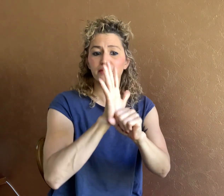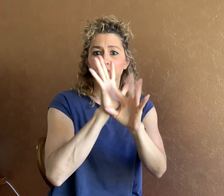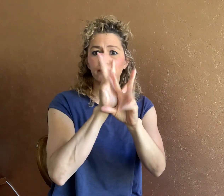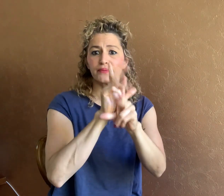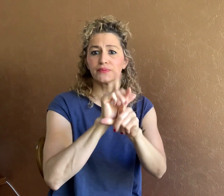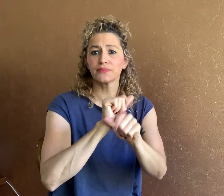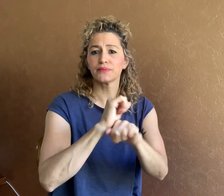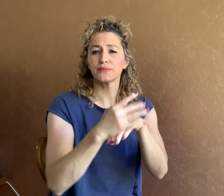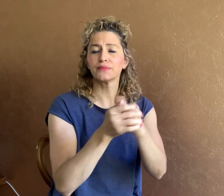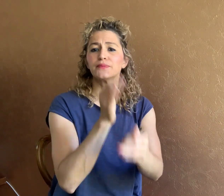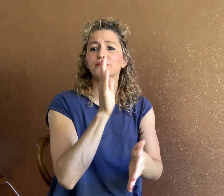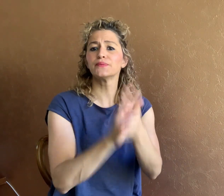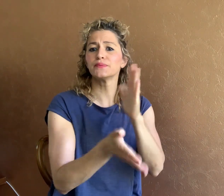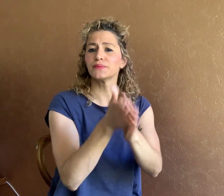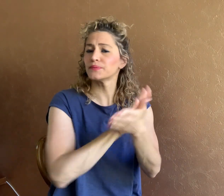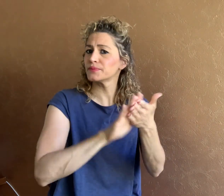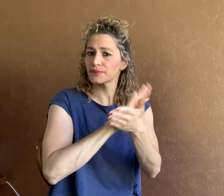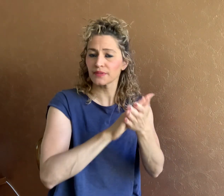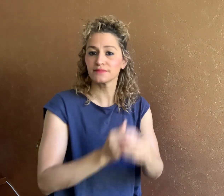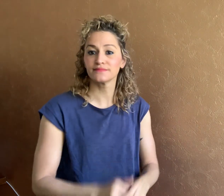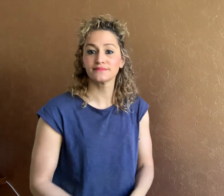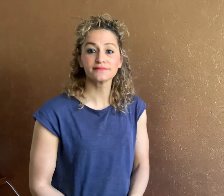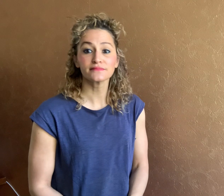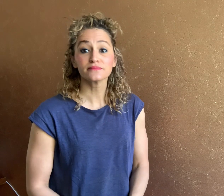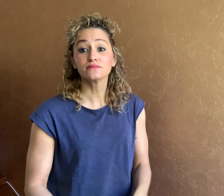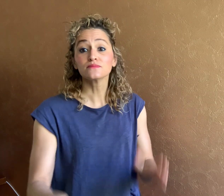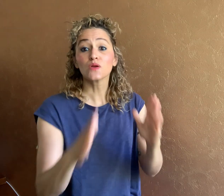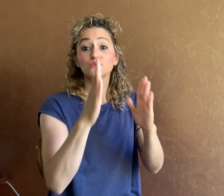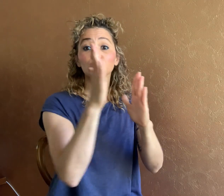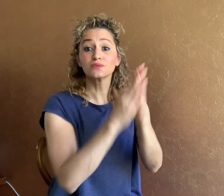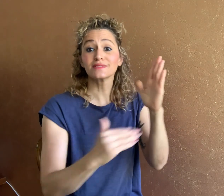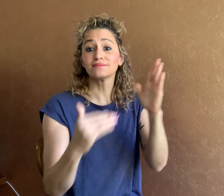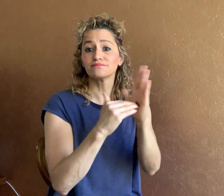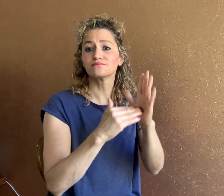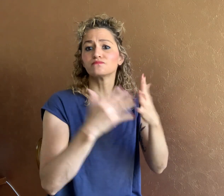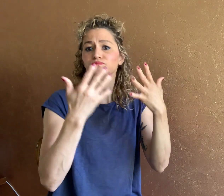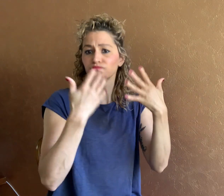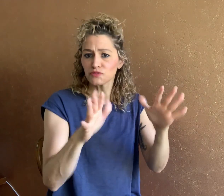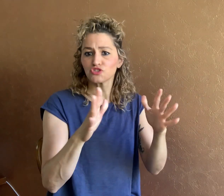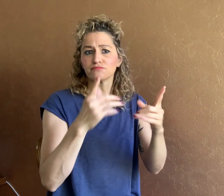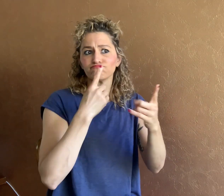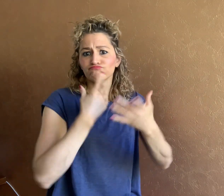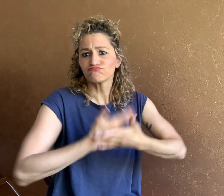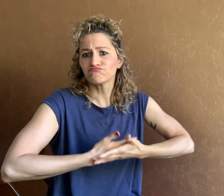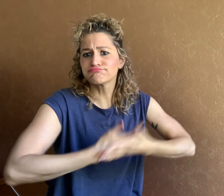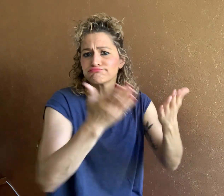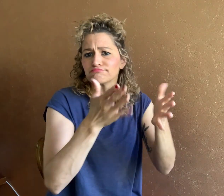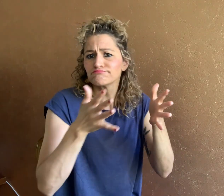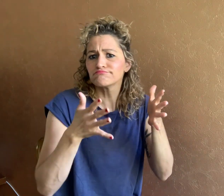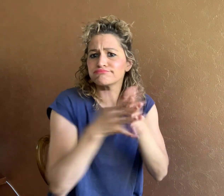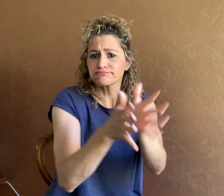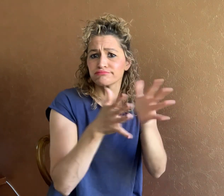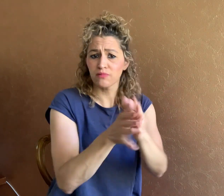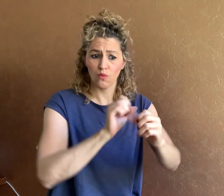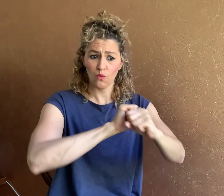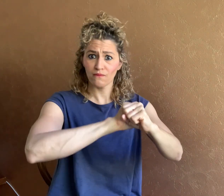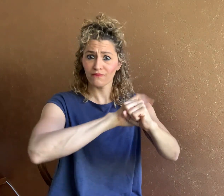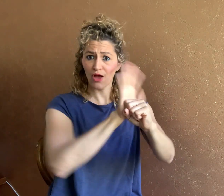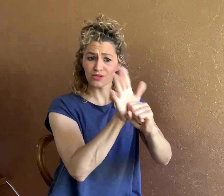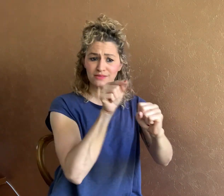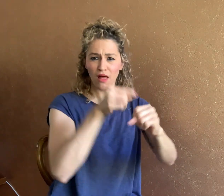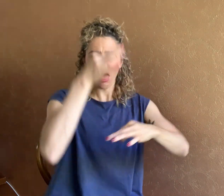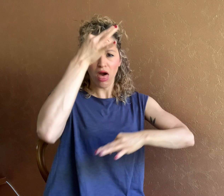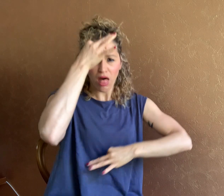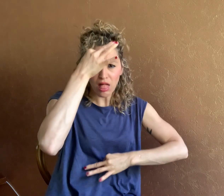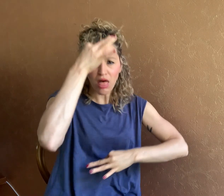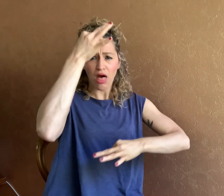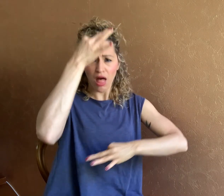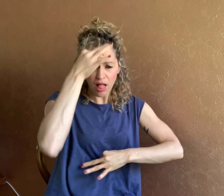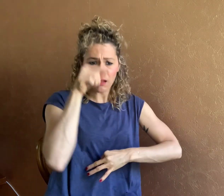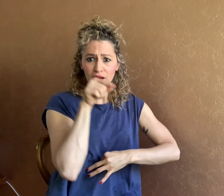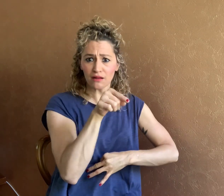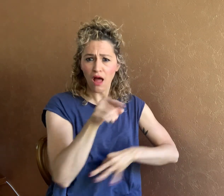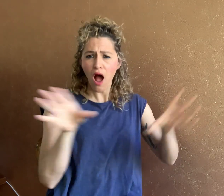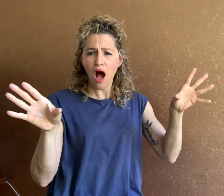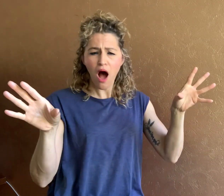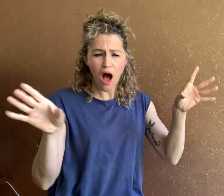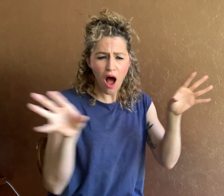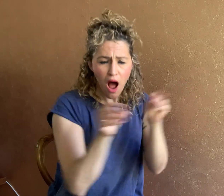to stamp out the virus. New Zealand has reported a total